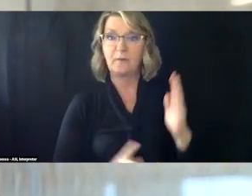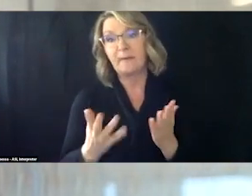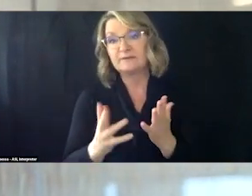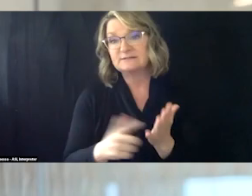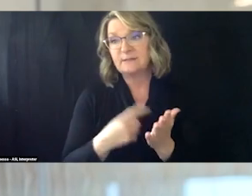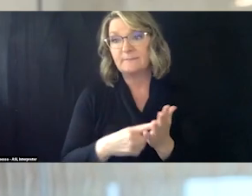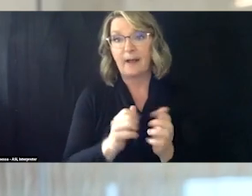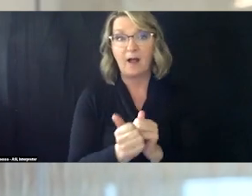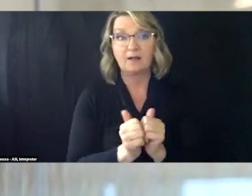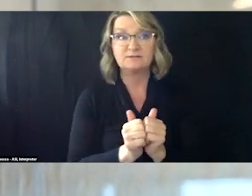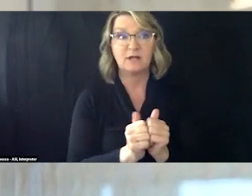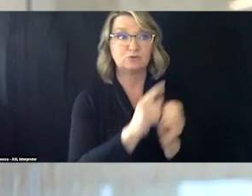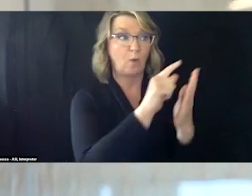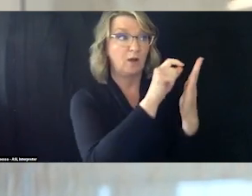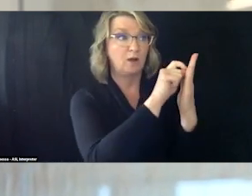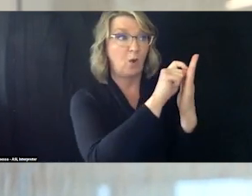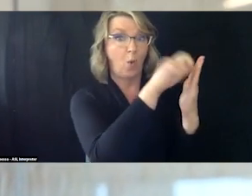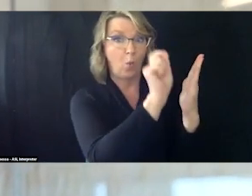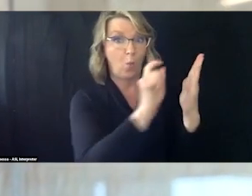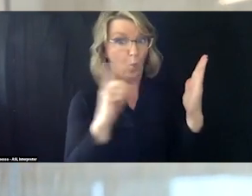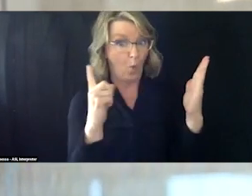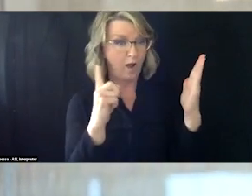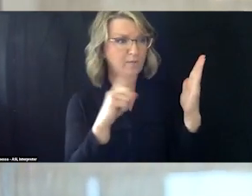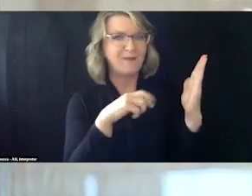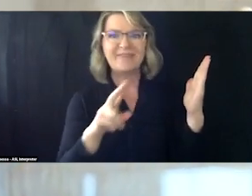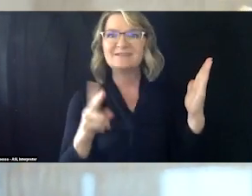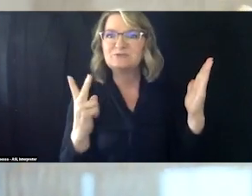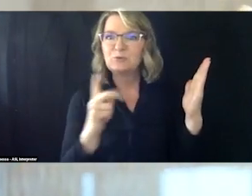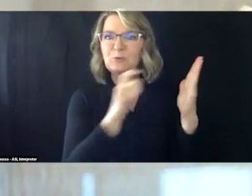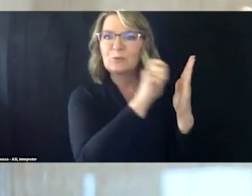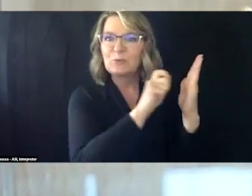you're only supposed to vote for one and the voter fills in two ovals next to two